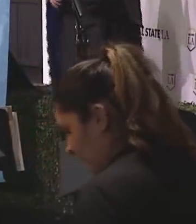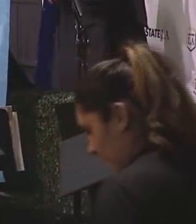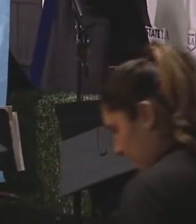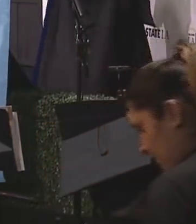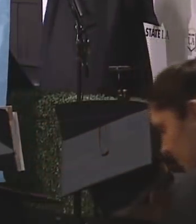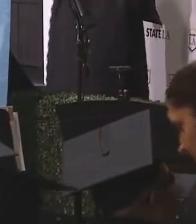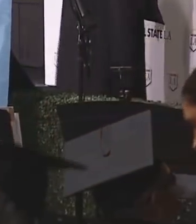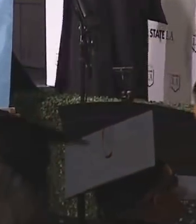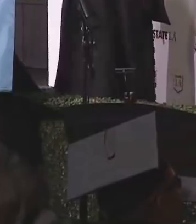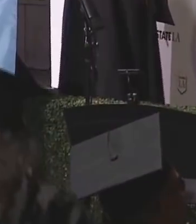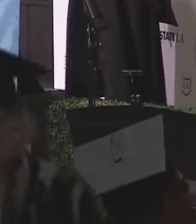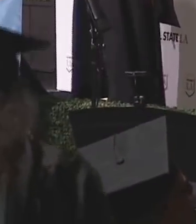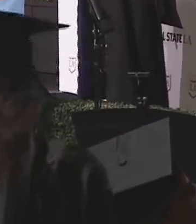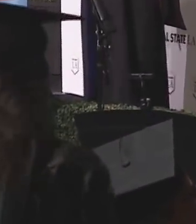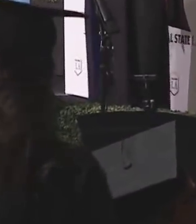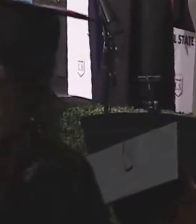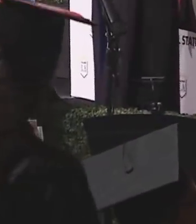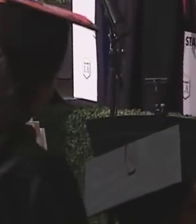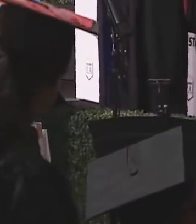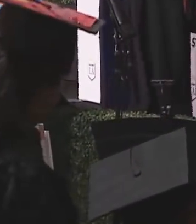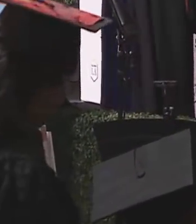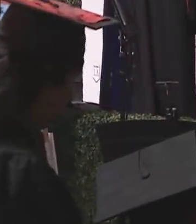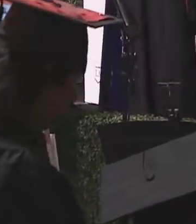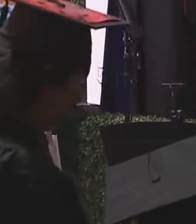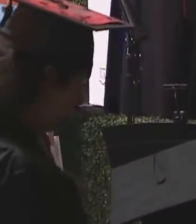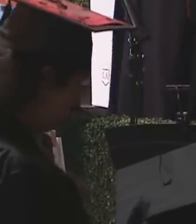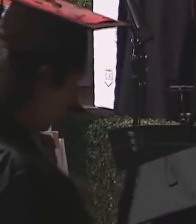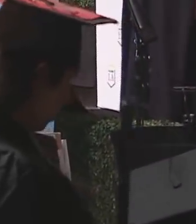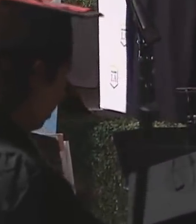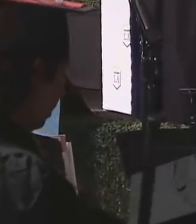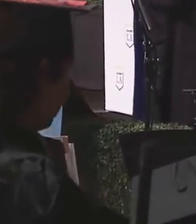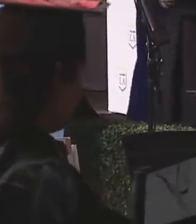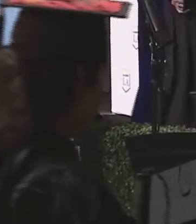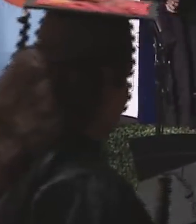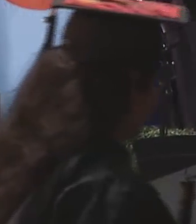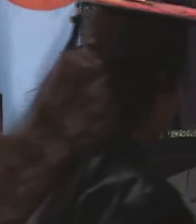ALL RIGHT, NOW, THE CANDIDATES FOR THE BACCALAUREATE DEGREES WILL NOW BE PRESENTED ON STAGE.